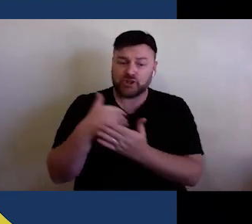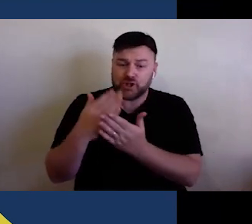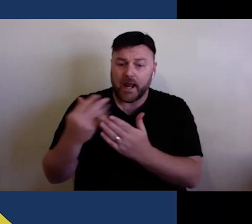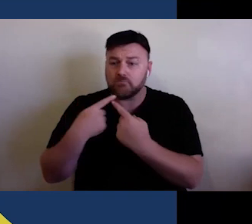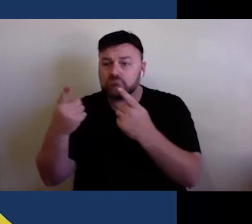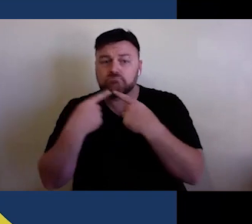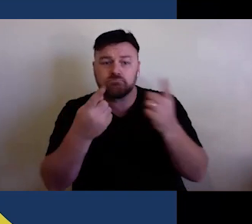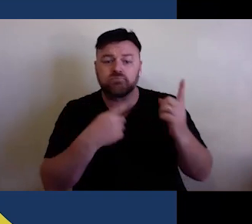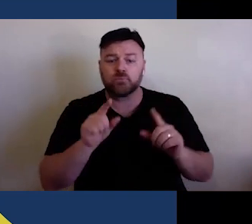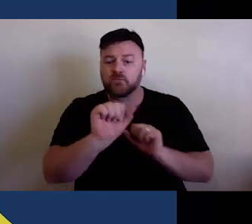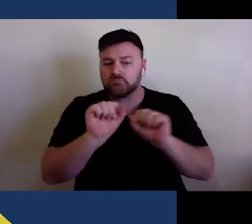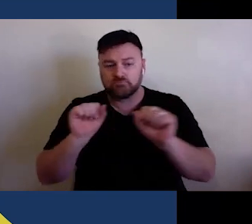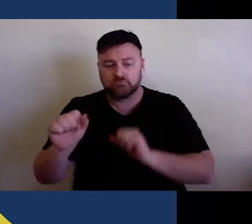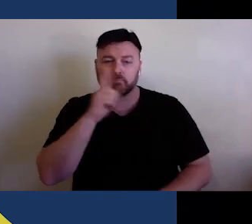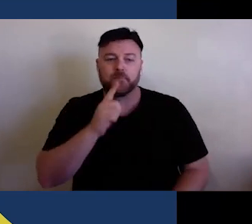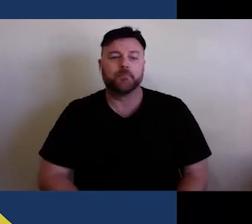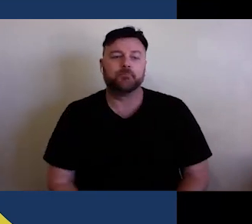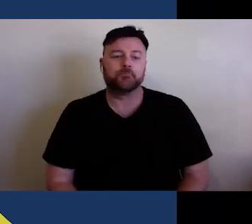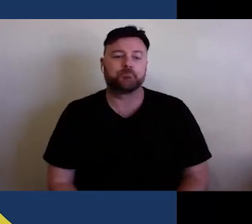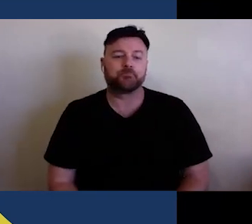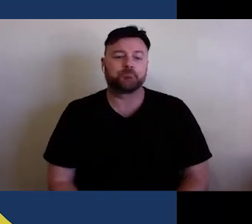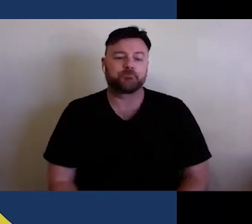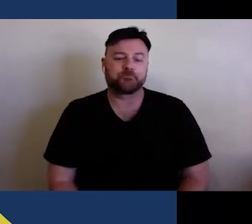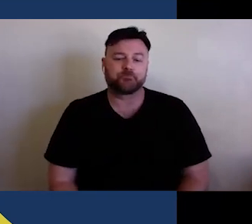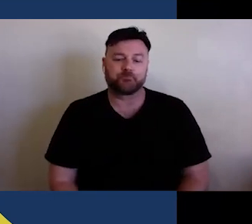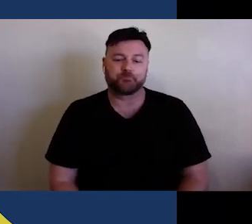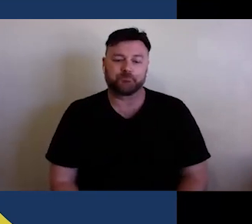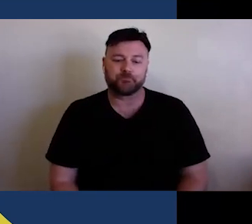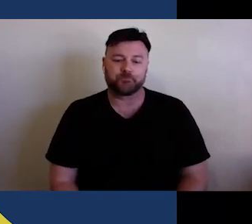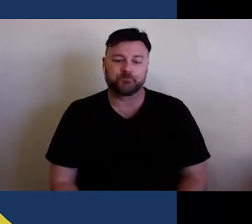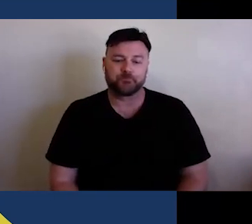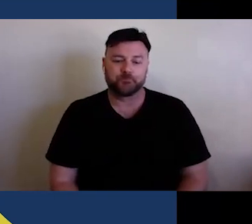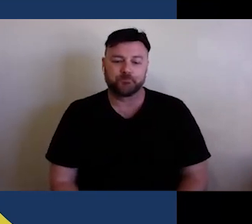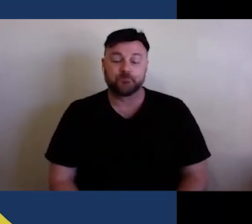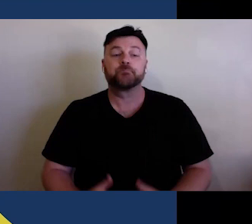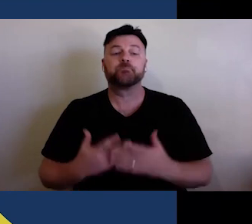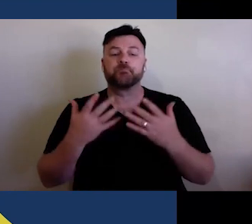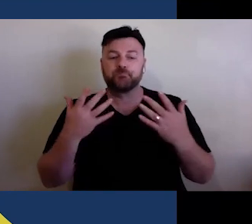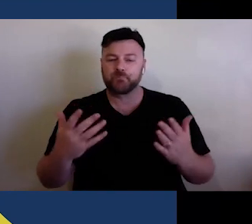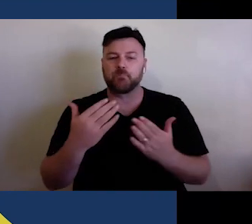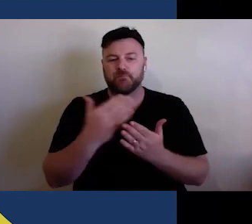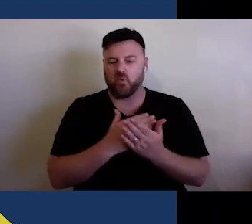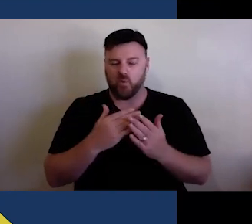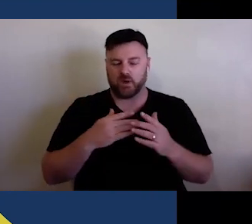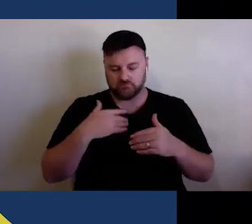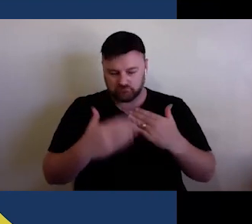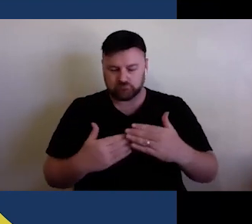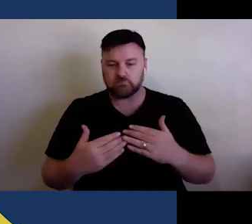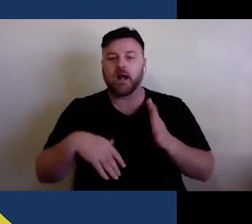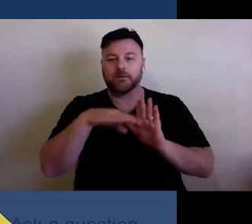quickly before we get started, some housekeeping. Live captioning should now be available via Zoom and should have started automatically below on